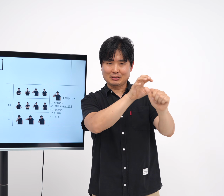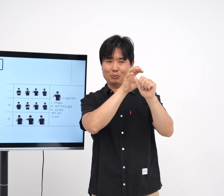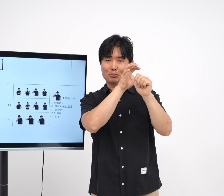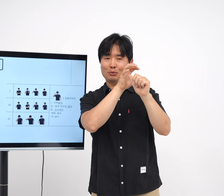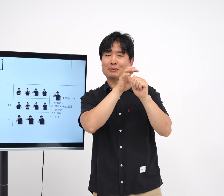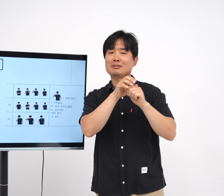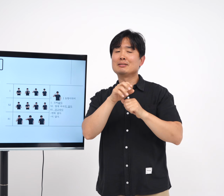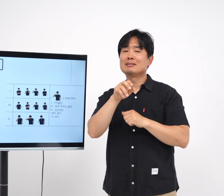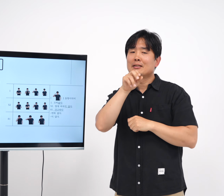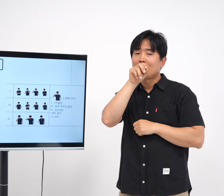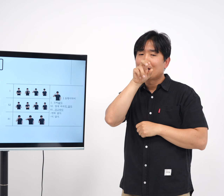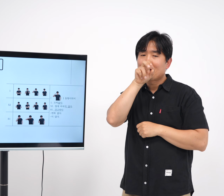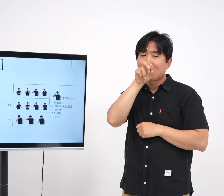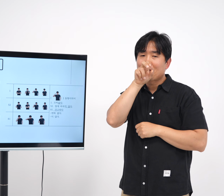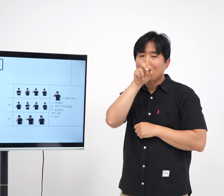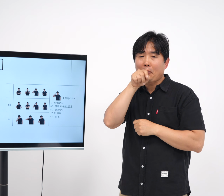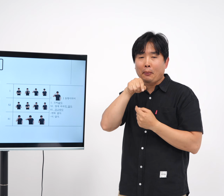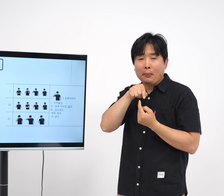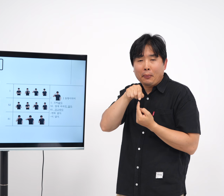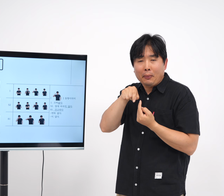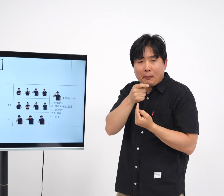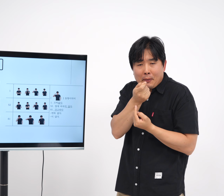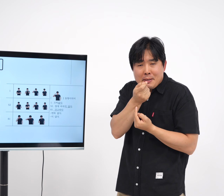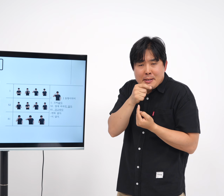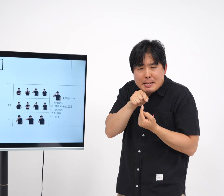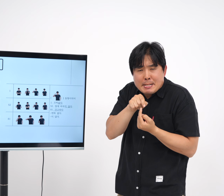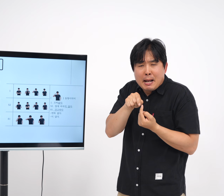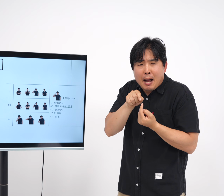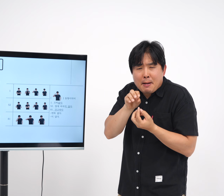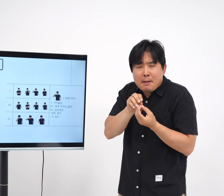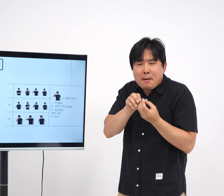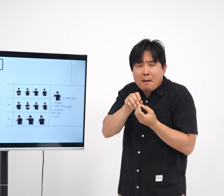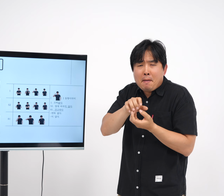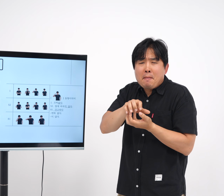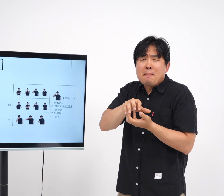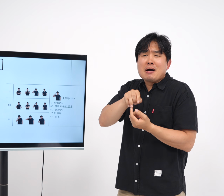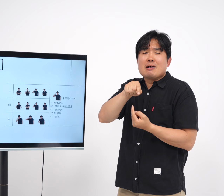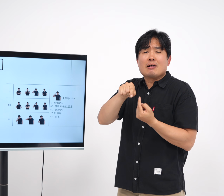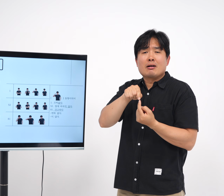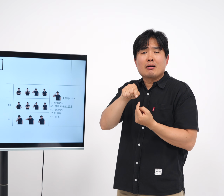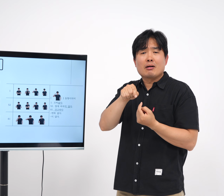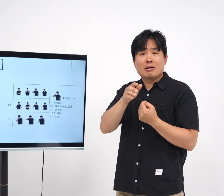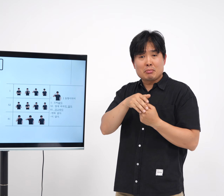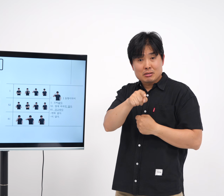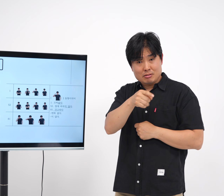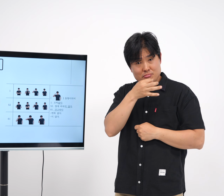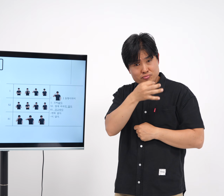In this way, various sign words that use the image of a rat